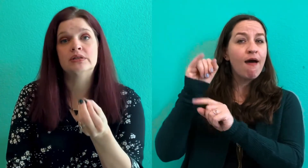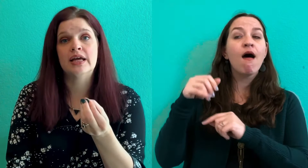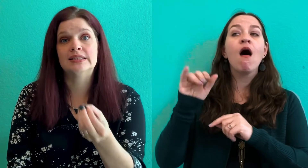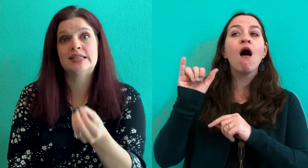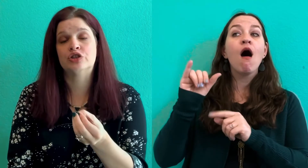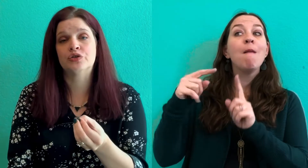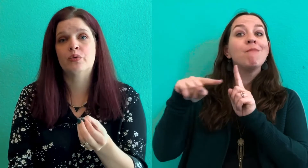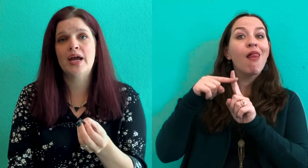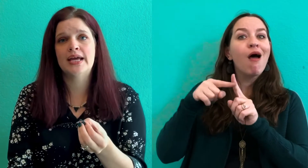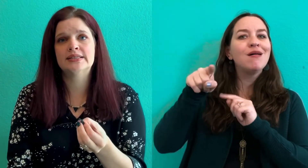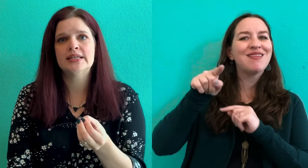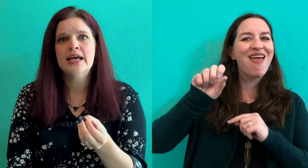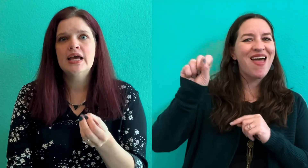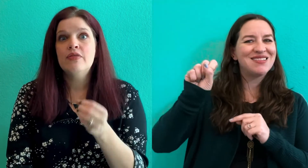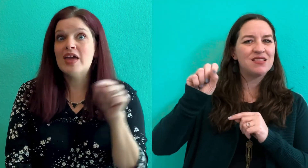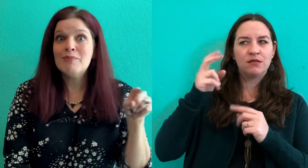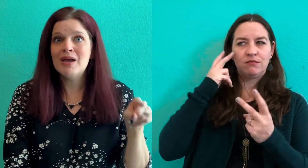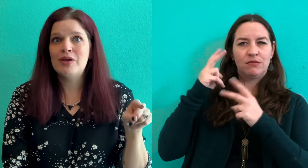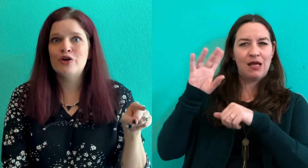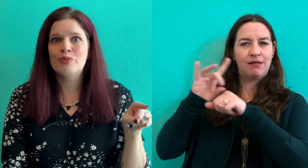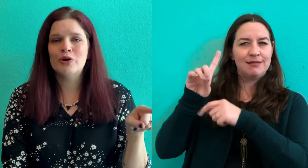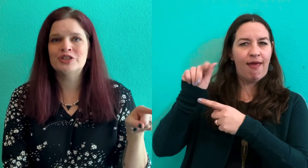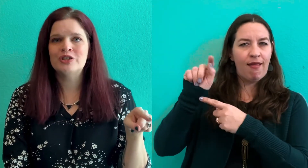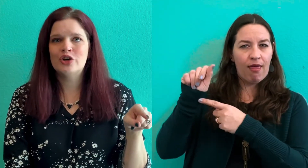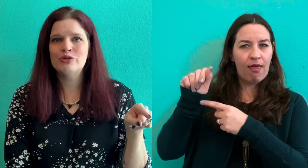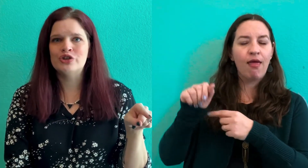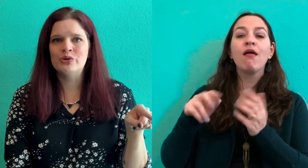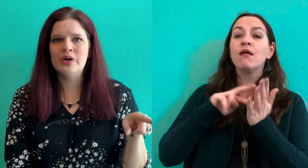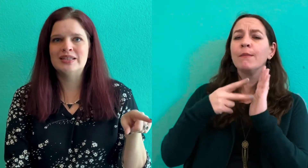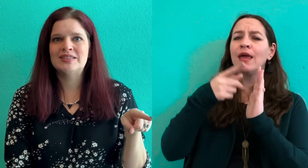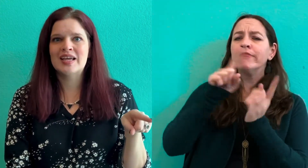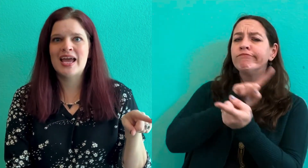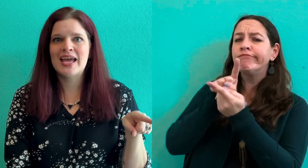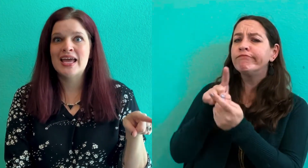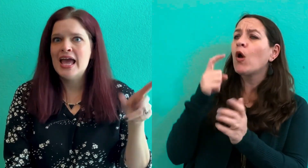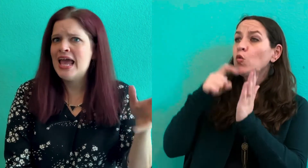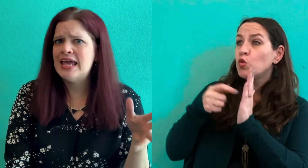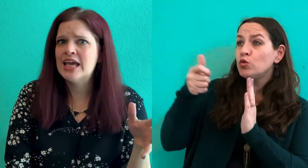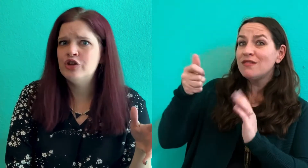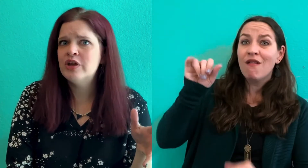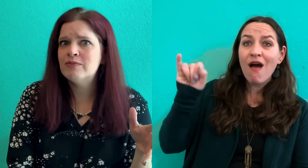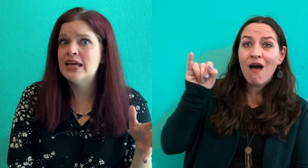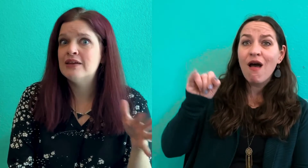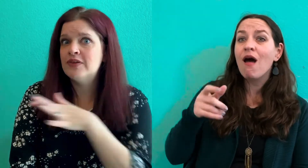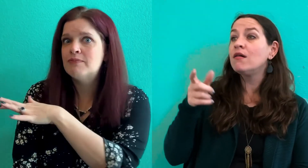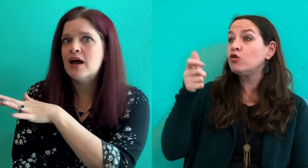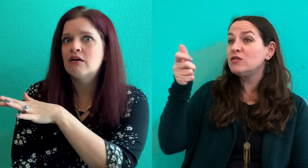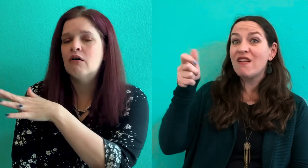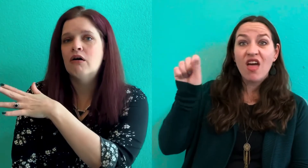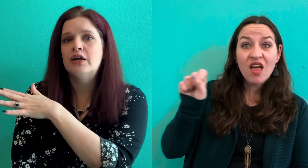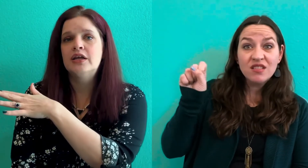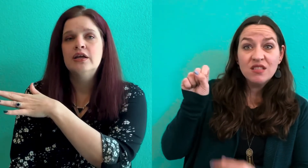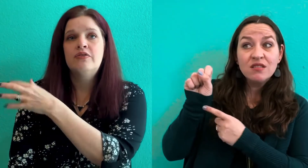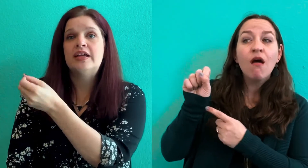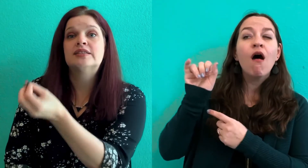and sensory ways. They might be a good person to go to and say, hey, can you give me any feedback on things